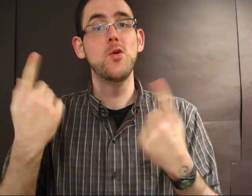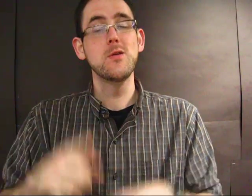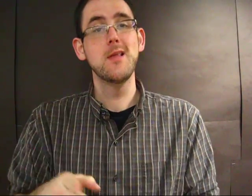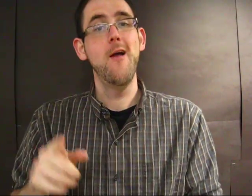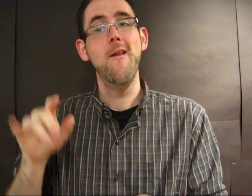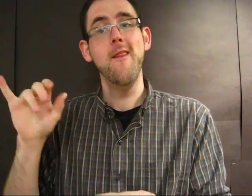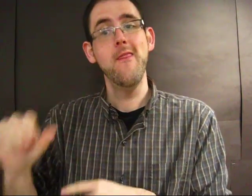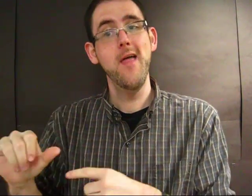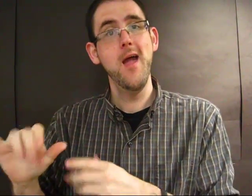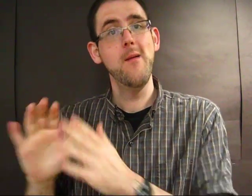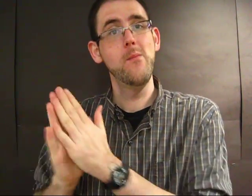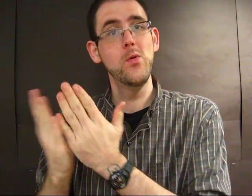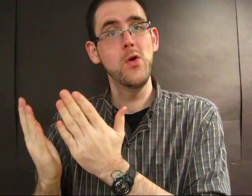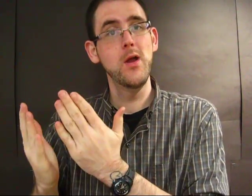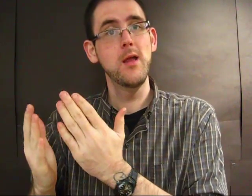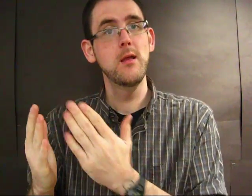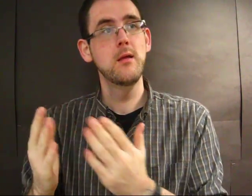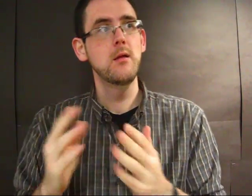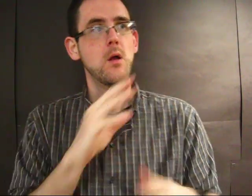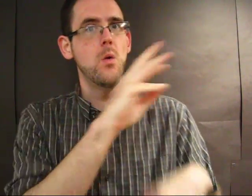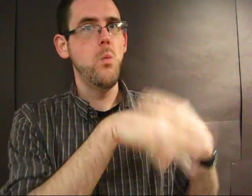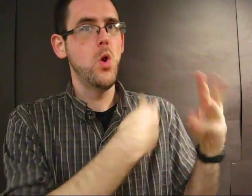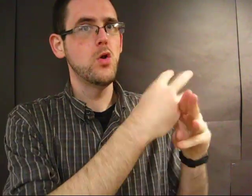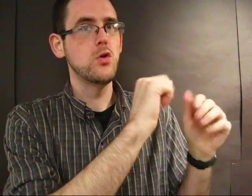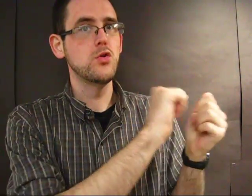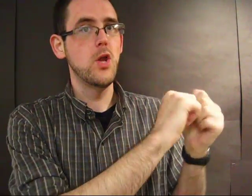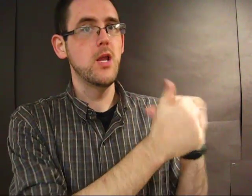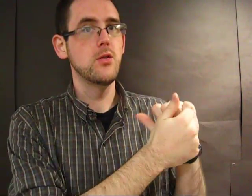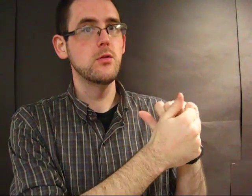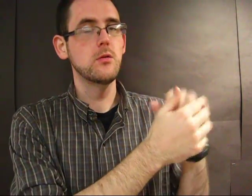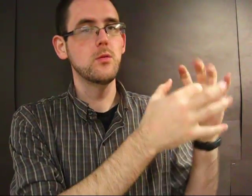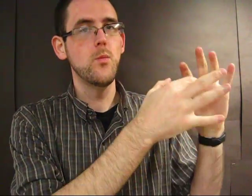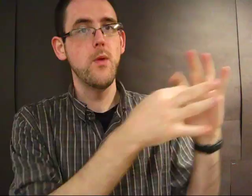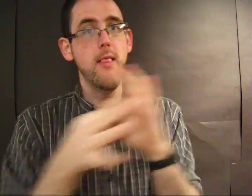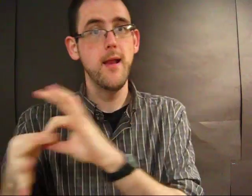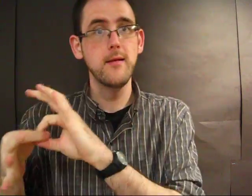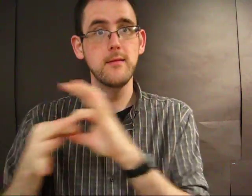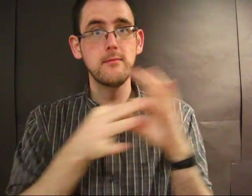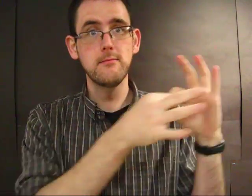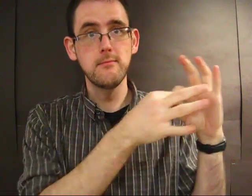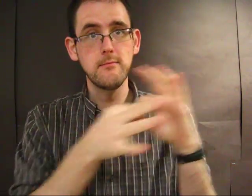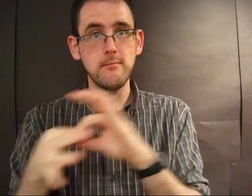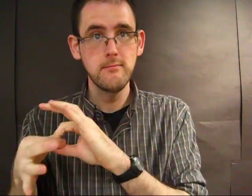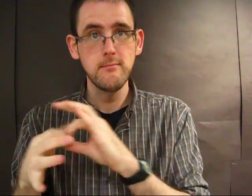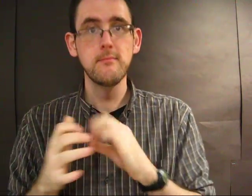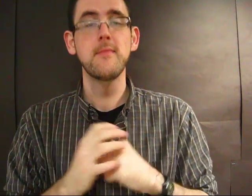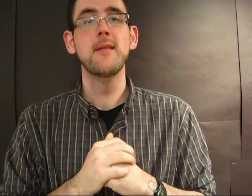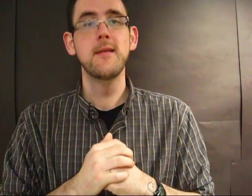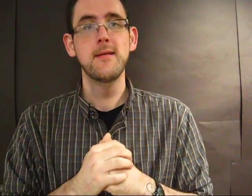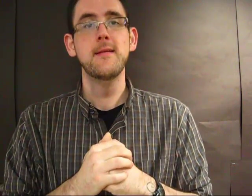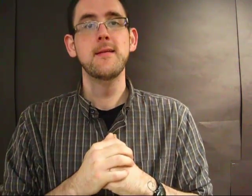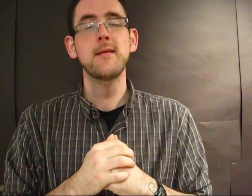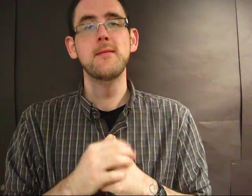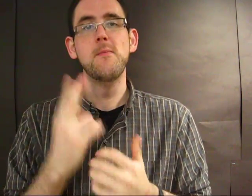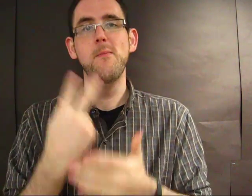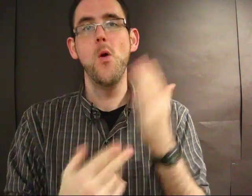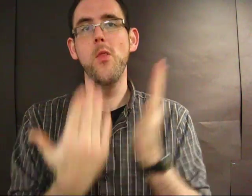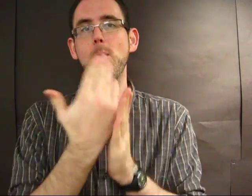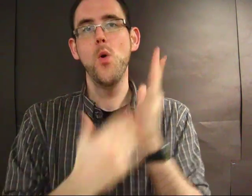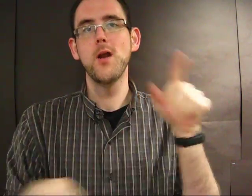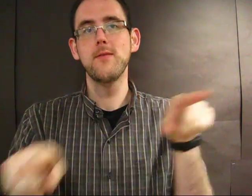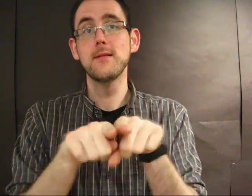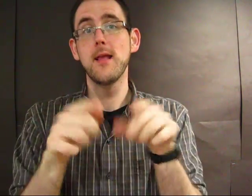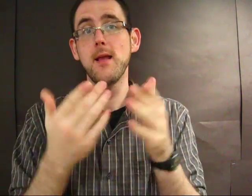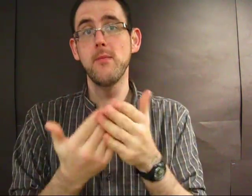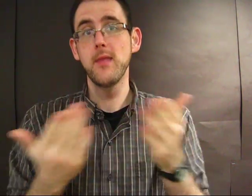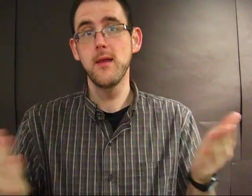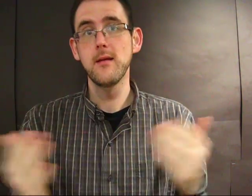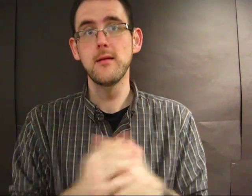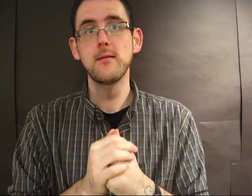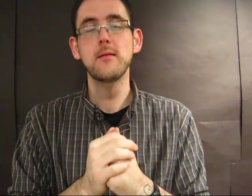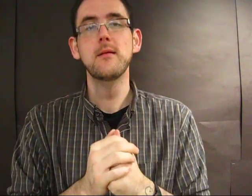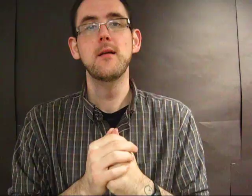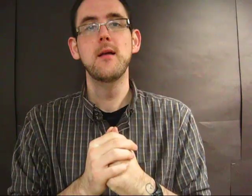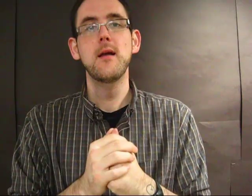It turns out that the book and the world of 1Q84 are connected, part of the same thing.